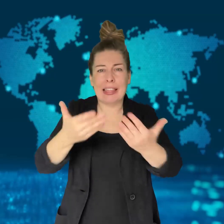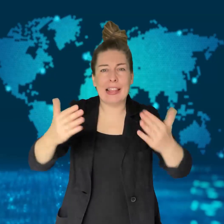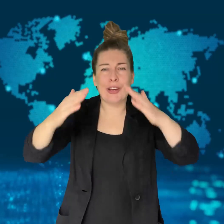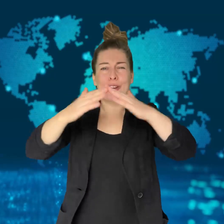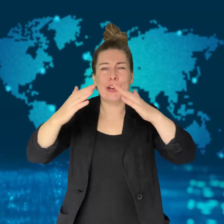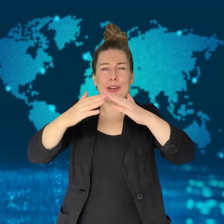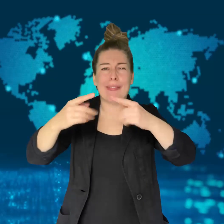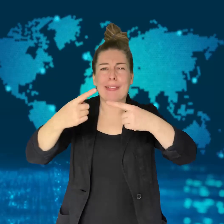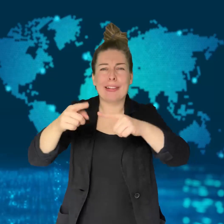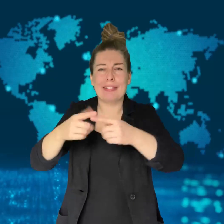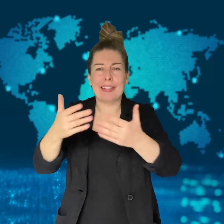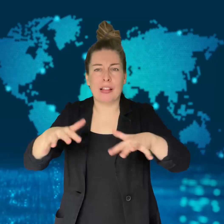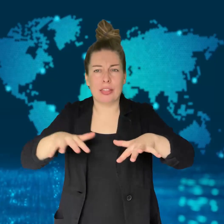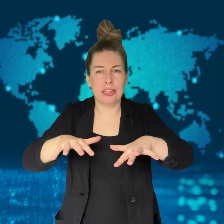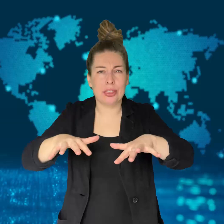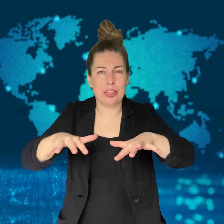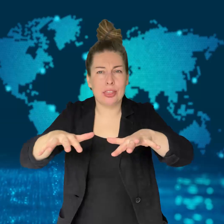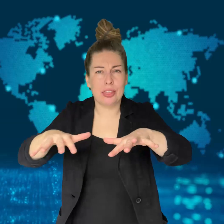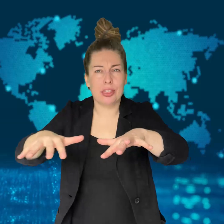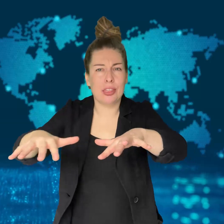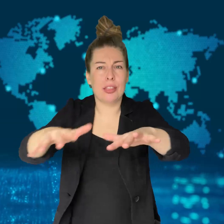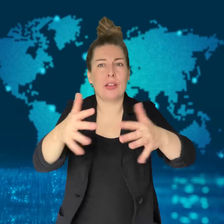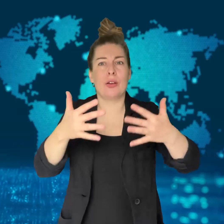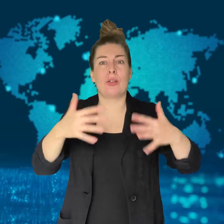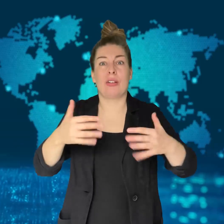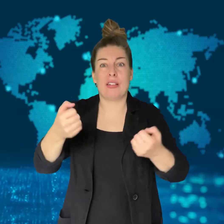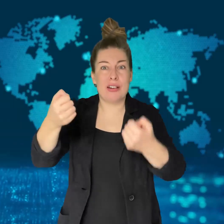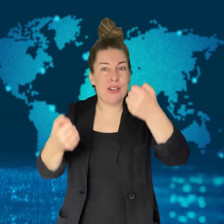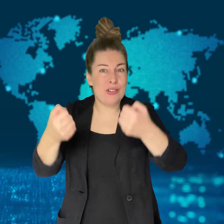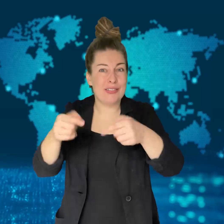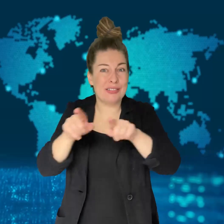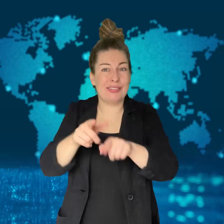Pieces of wood and household items flowed with the water as well.